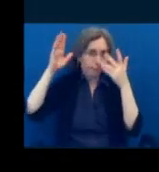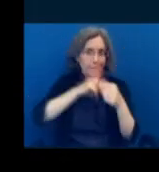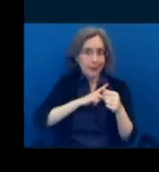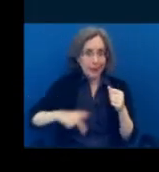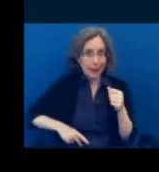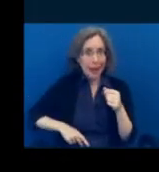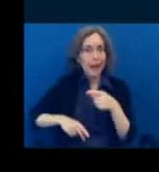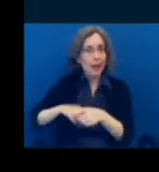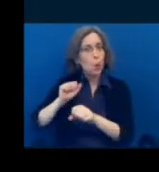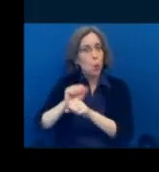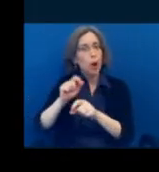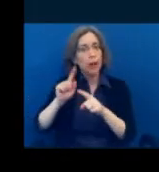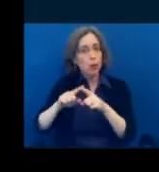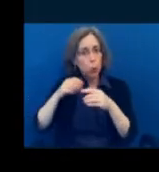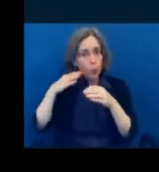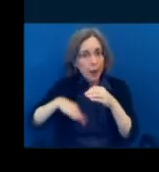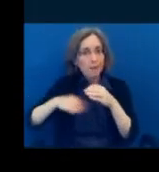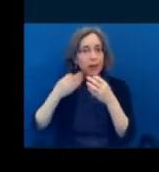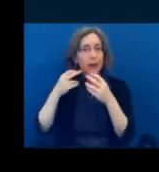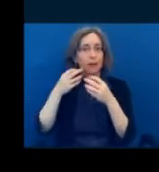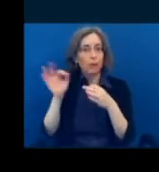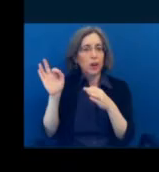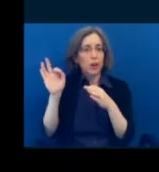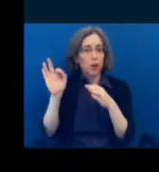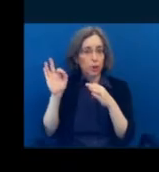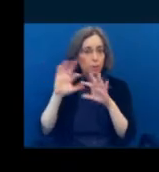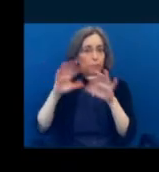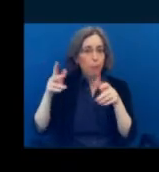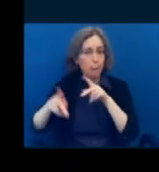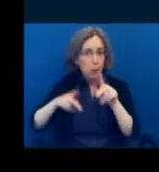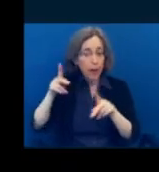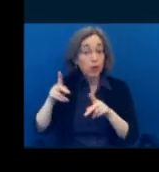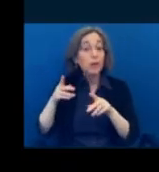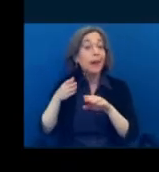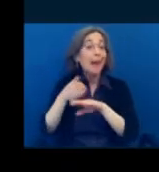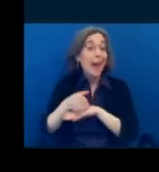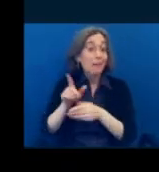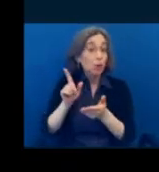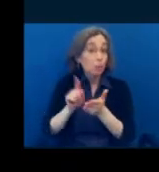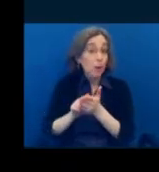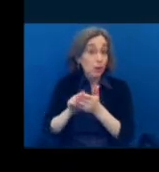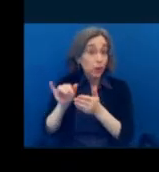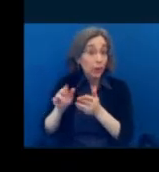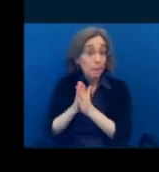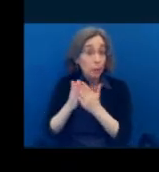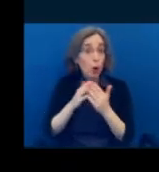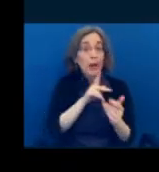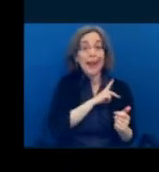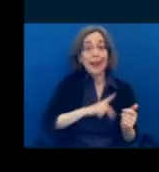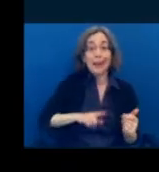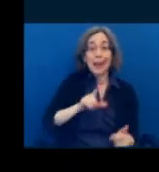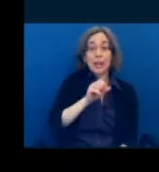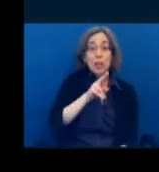NATIONAL POPULATION, NOT LONG AFTER PUBLISHING THIS BOOK, KING LOUIS THE 15th GAVE HER THE TASK OF TRAVELING THROUGHOUT